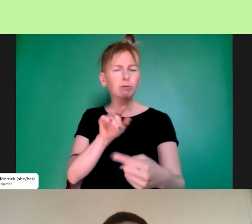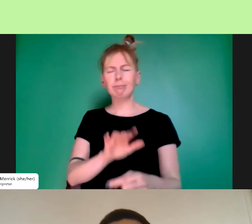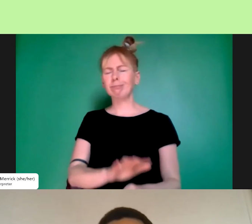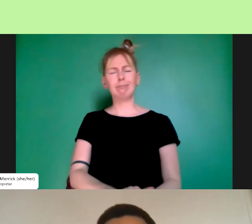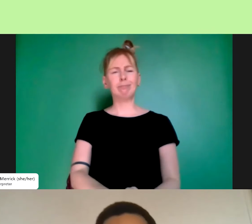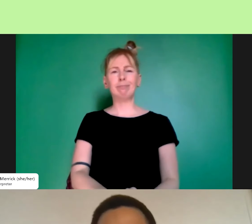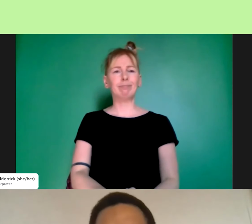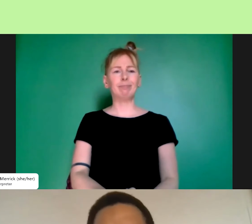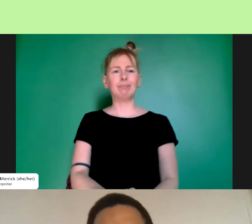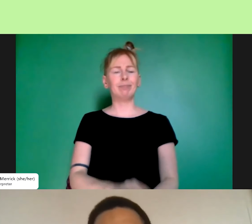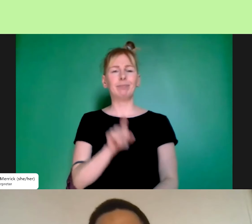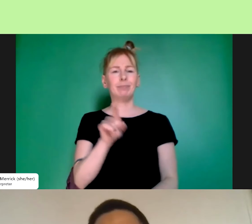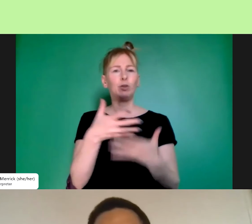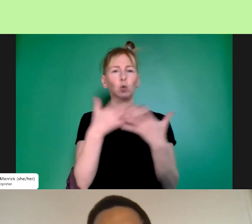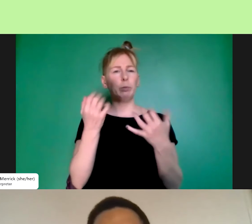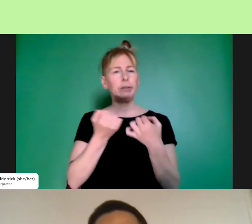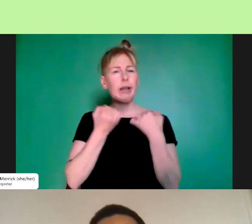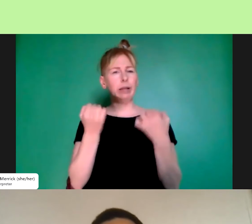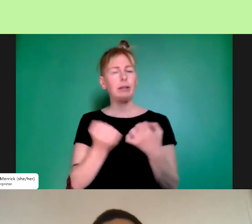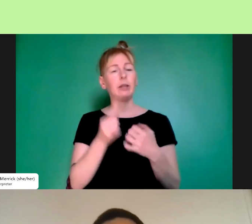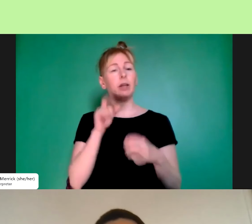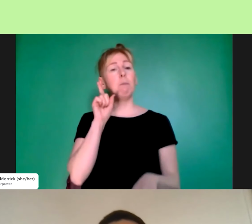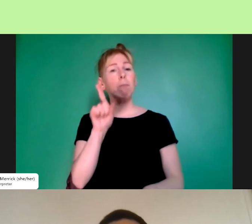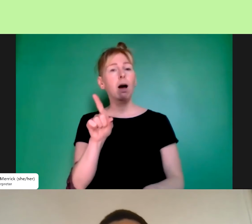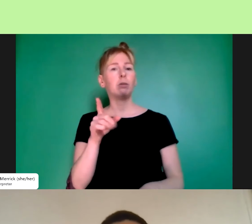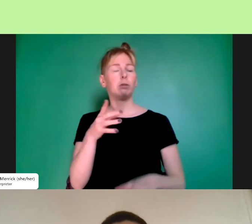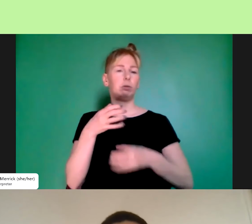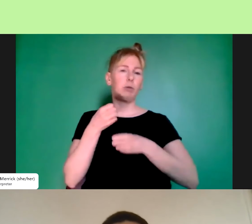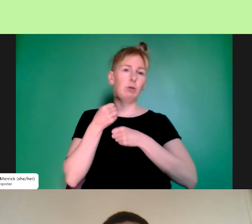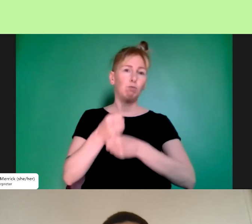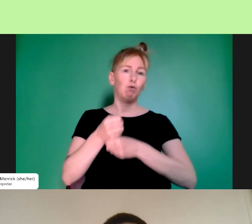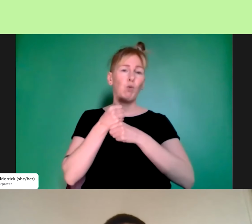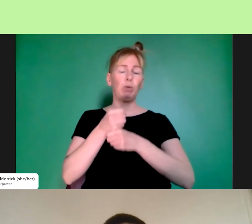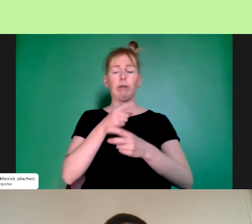is way too much energy. But you do it because you care. And you have anger